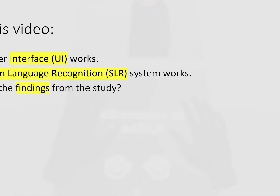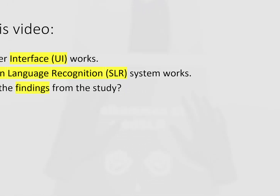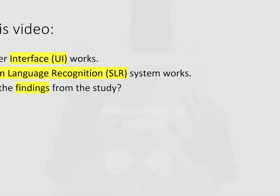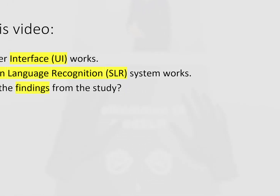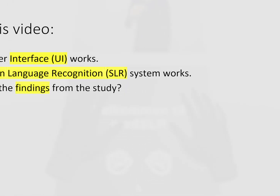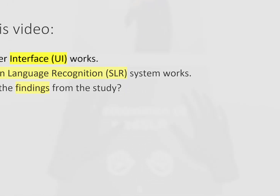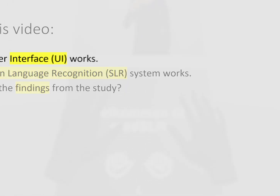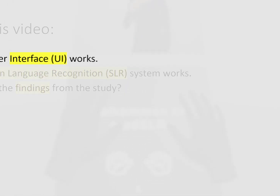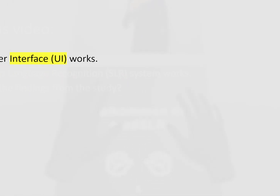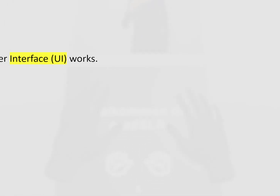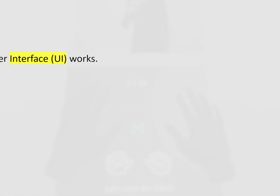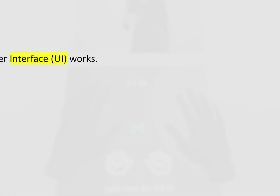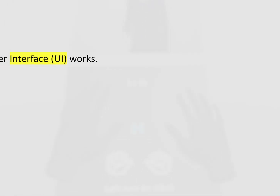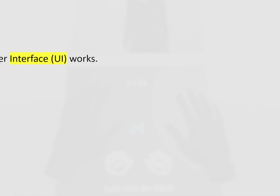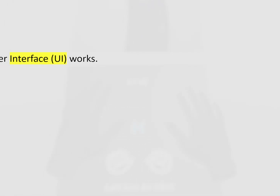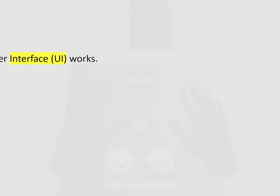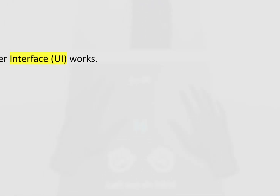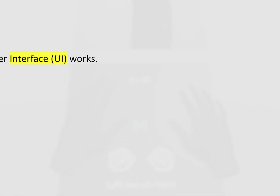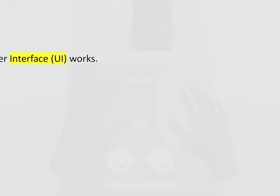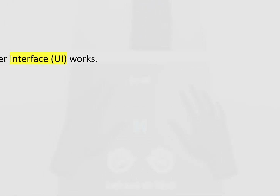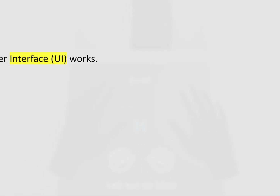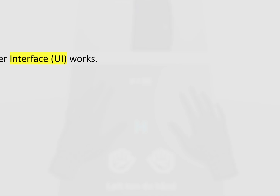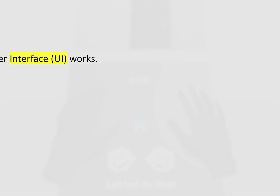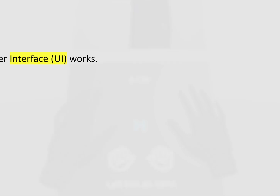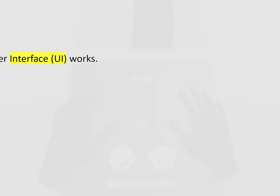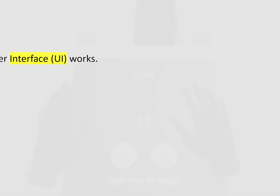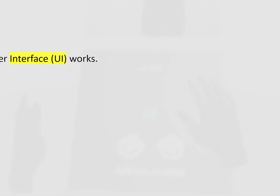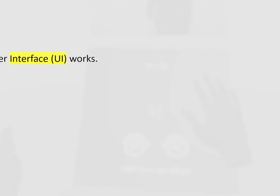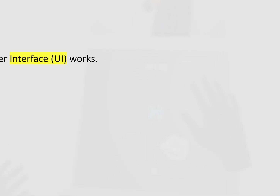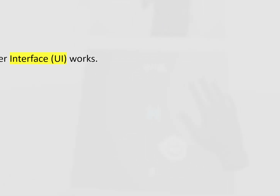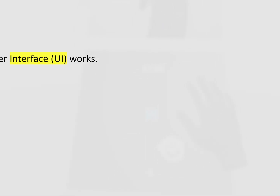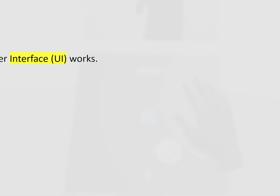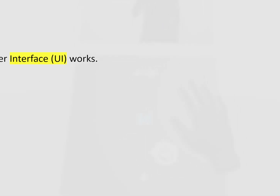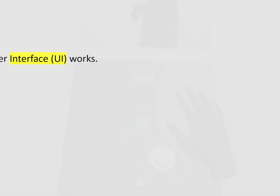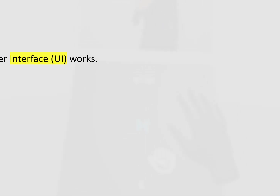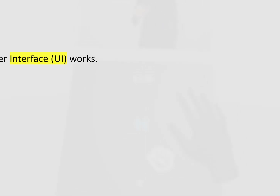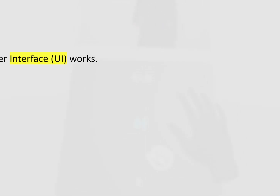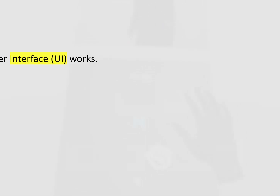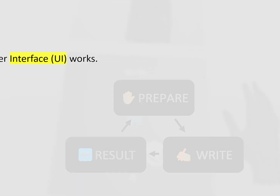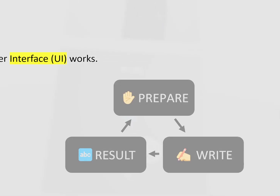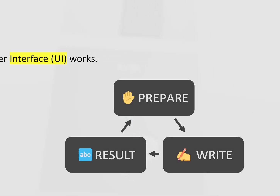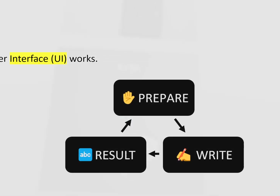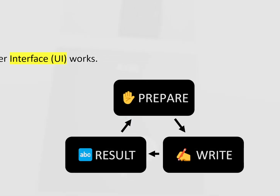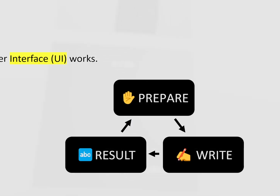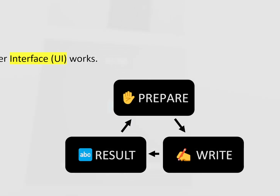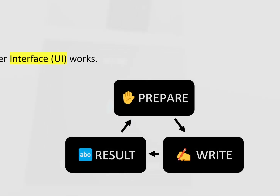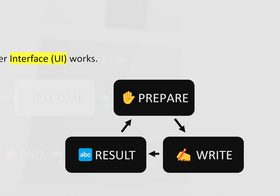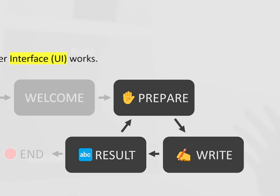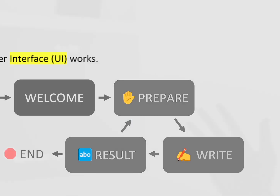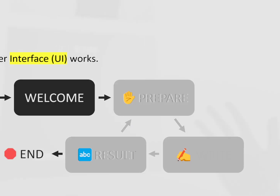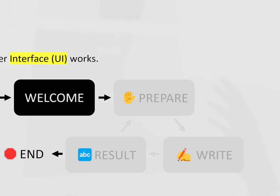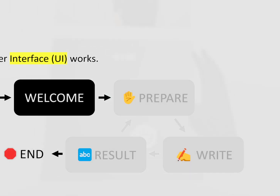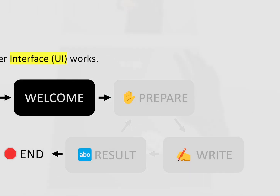Let’s begin with the User Interface: The UI is comprised of two parts: a repeating part and a non-repeating part.